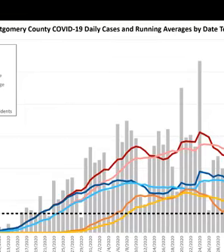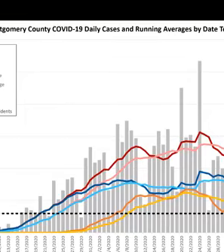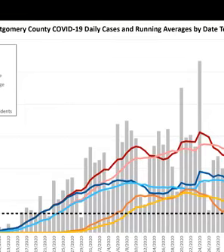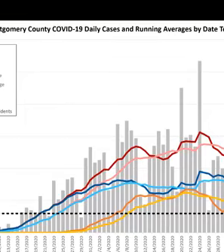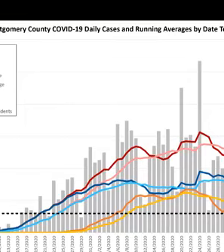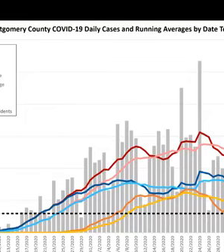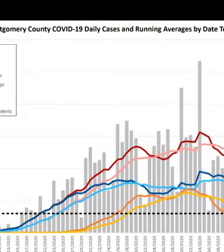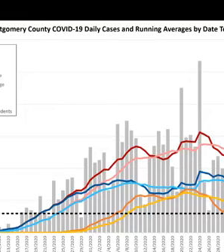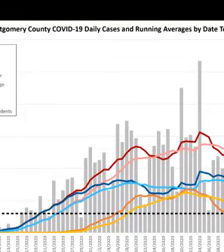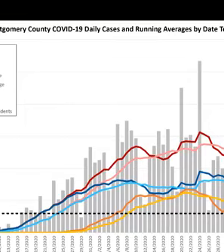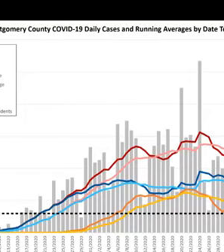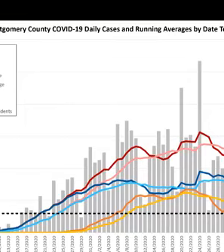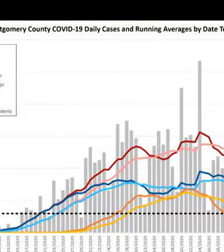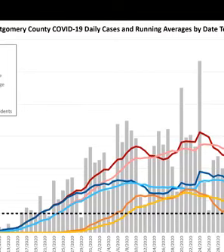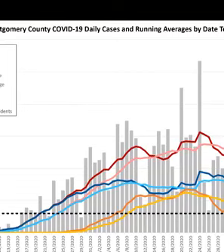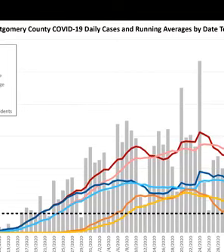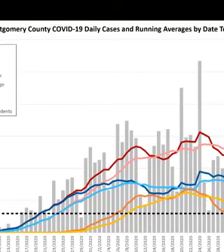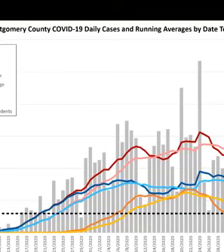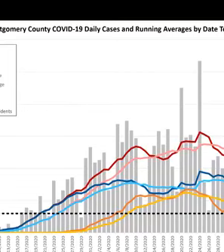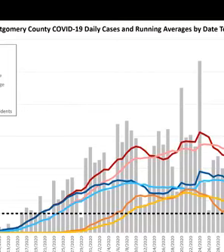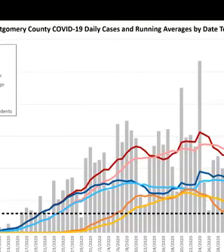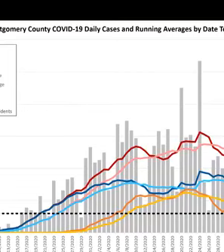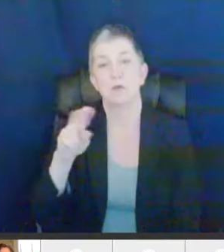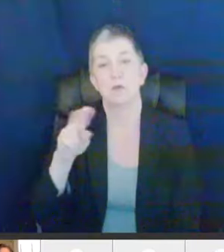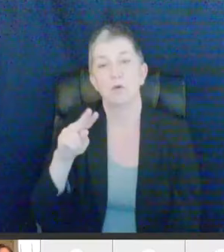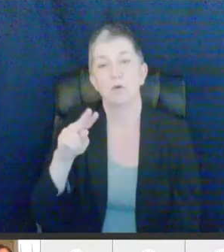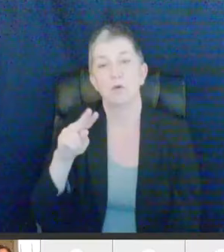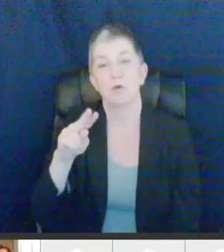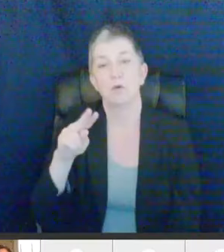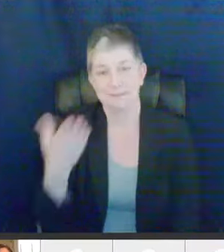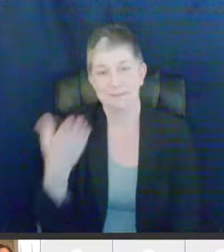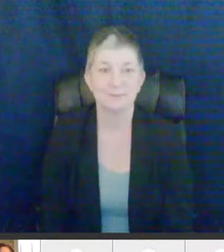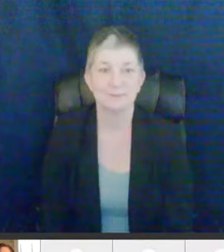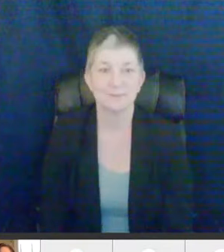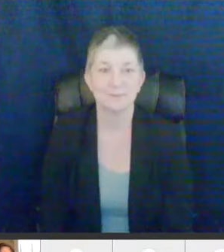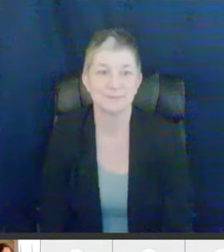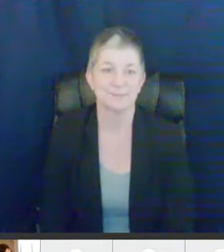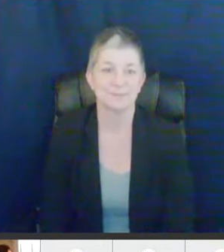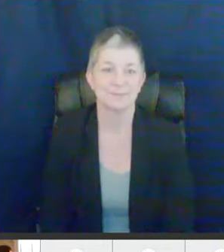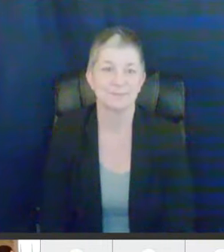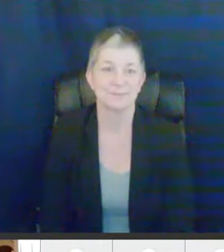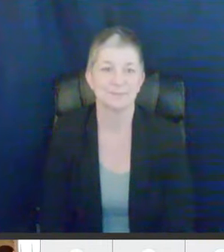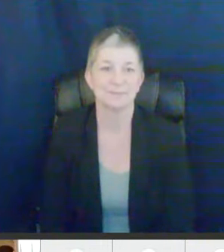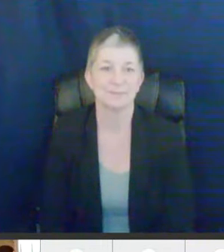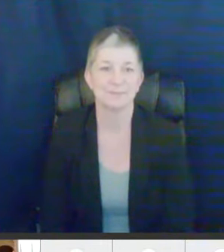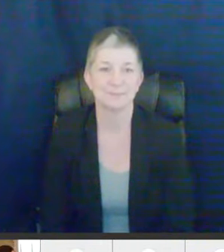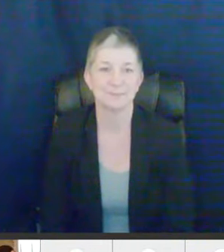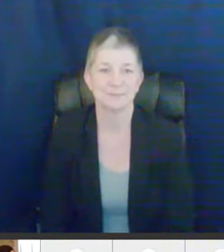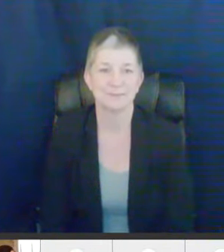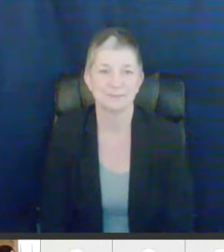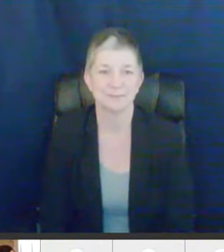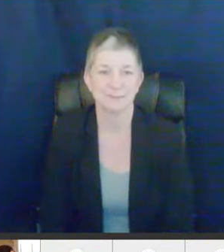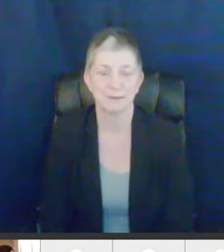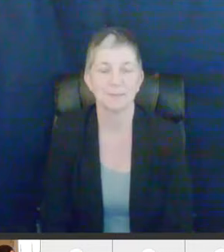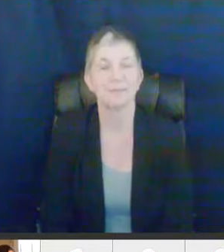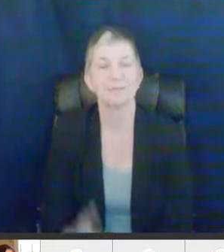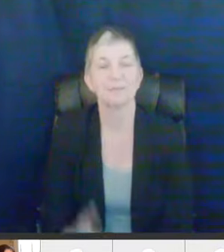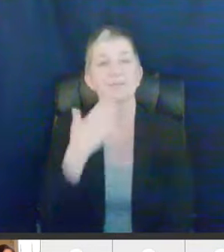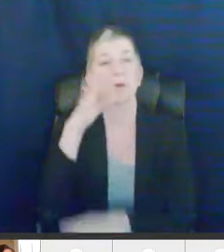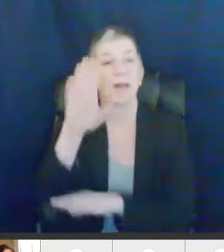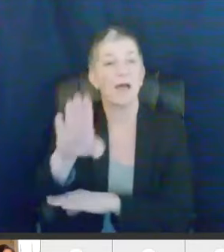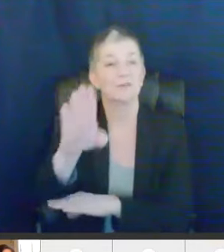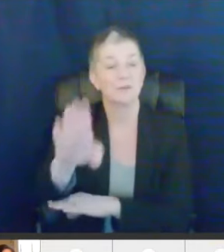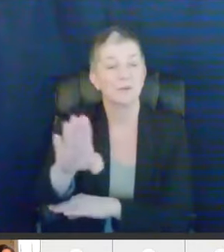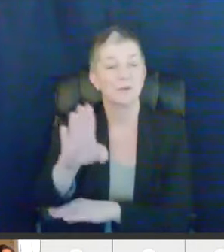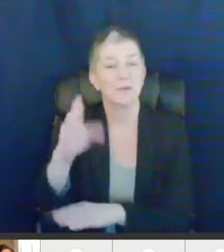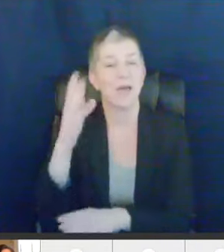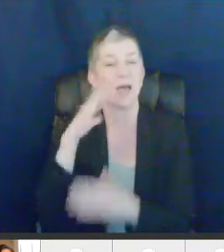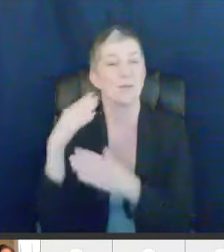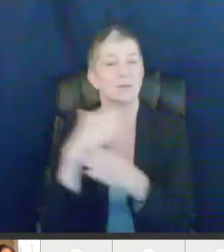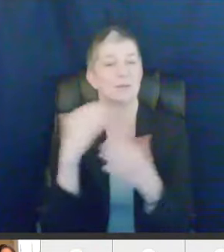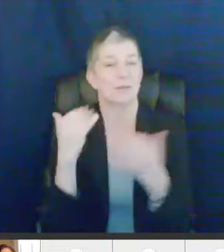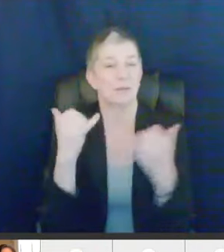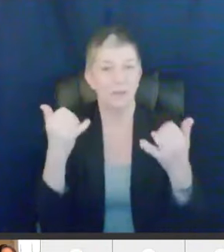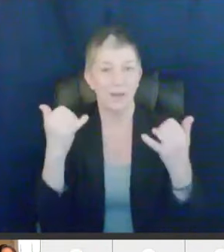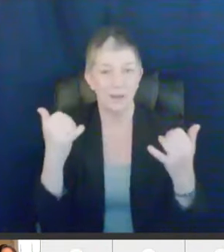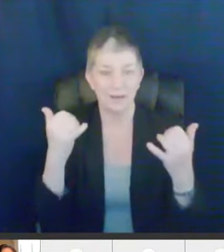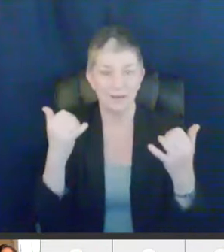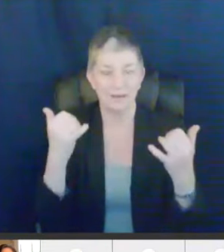Commissioner Lawrence good I'm going to share today announcements about the